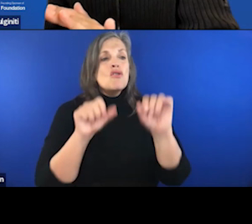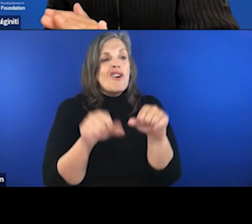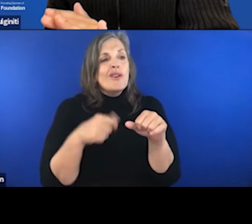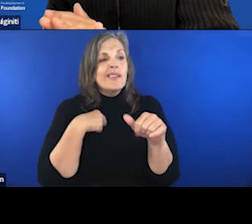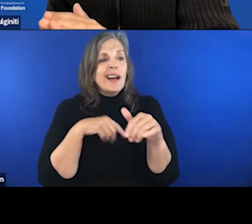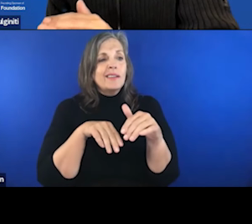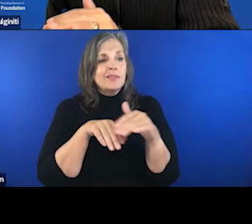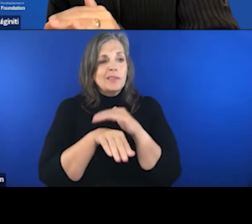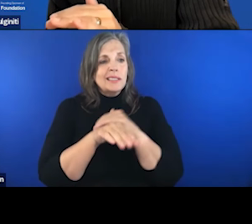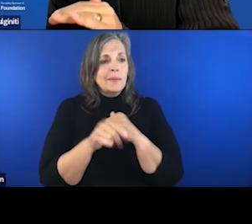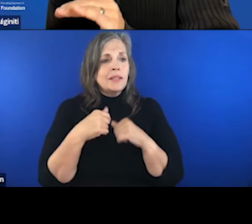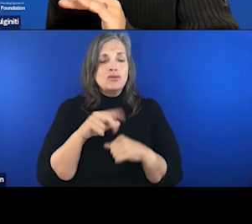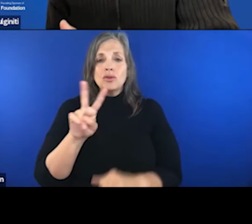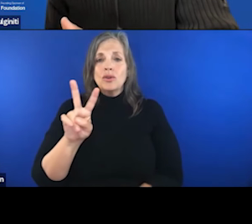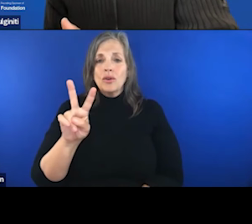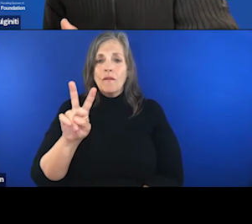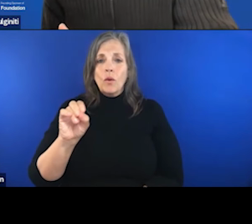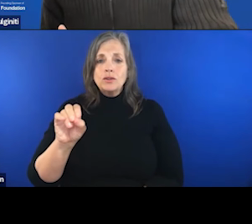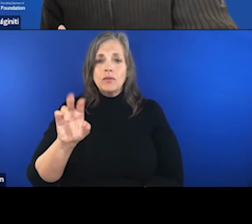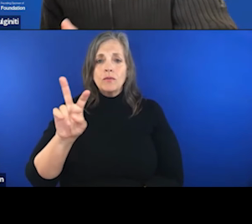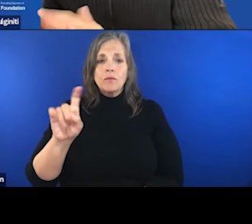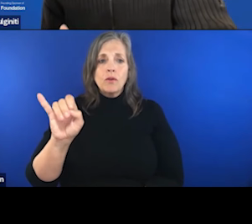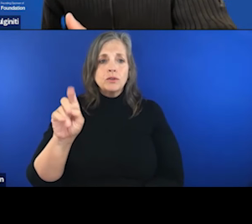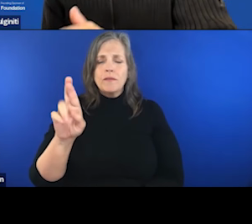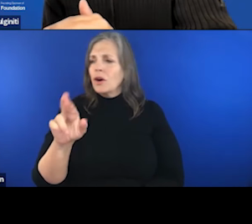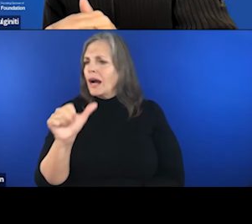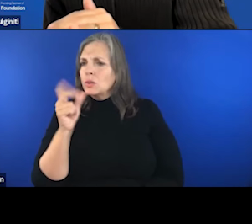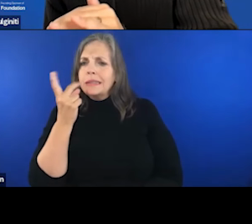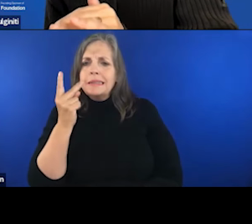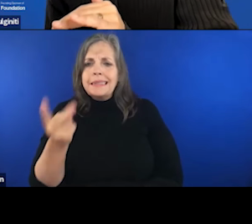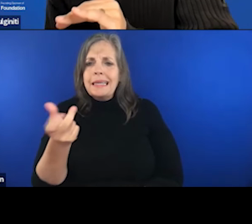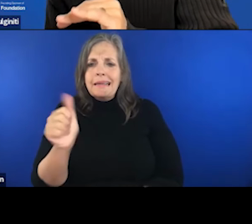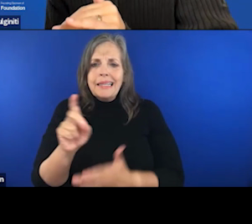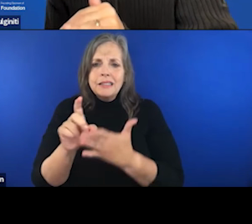designers on the call has has anyone ever tried to do that is anyway Jillian that I could see a raise